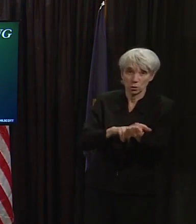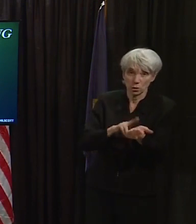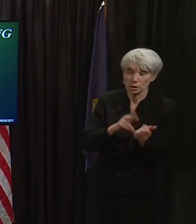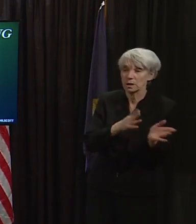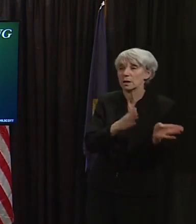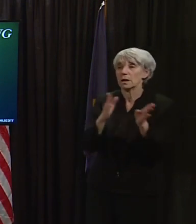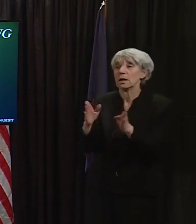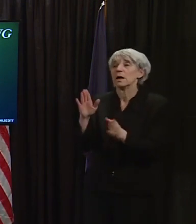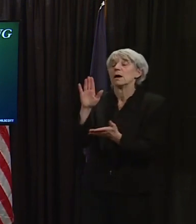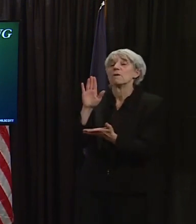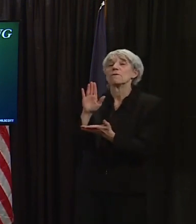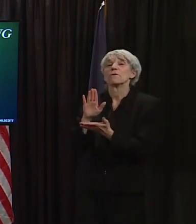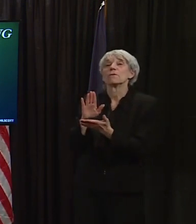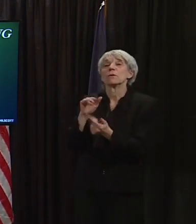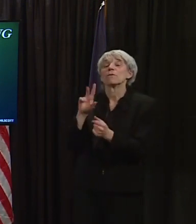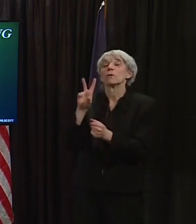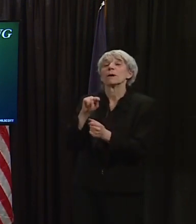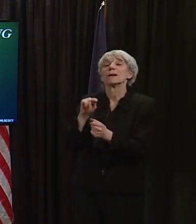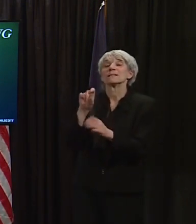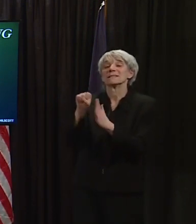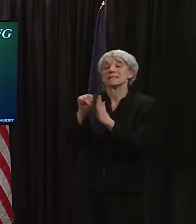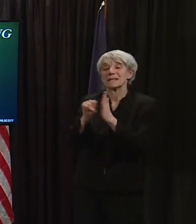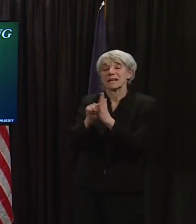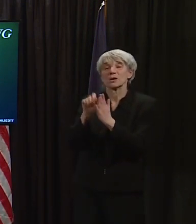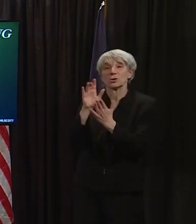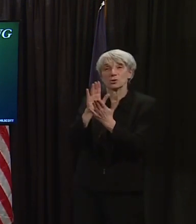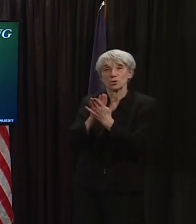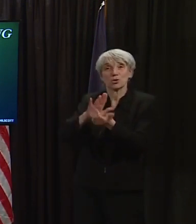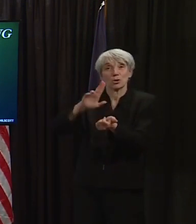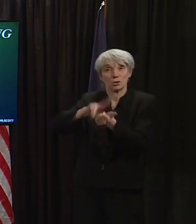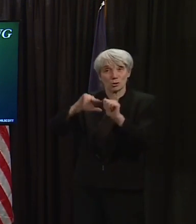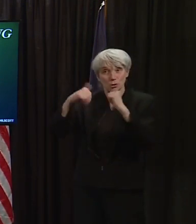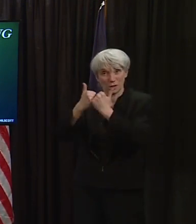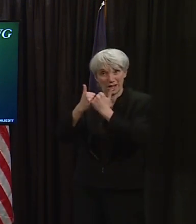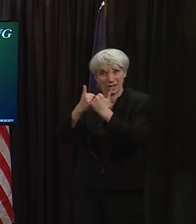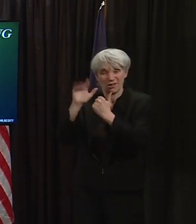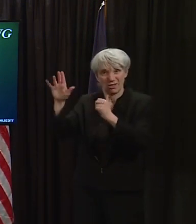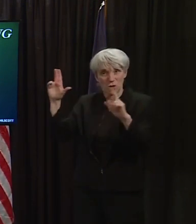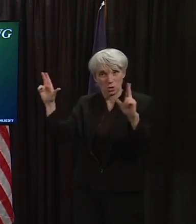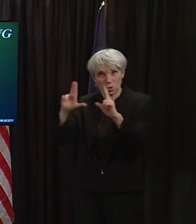School Nurse Association. We are grateful for their work and value this collaboration.